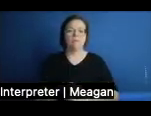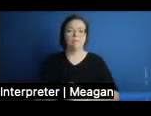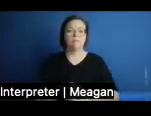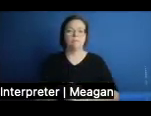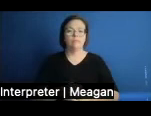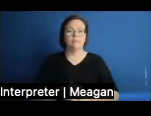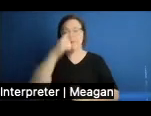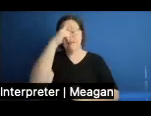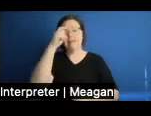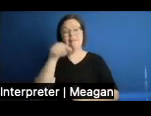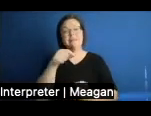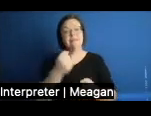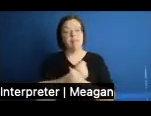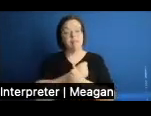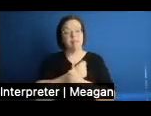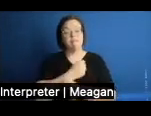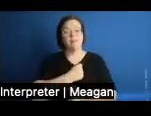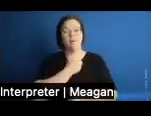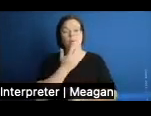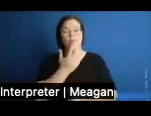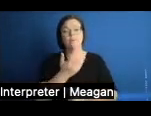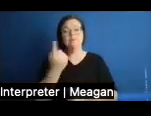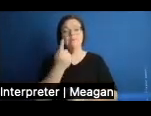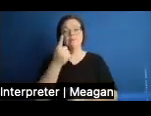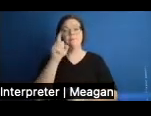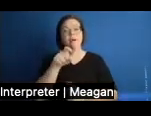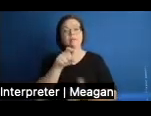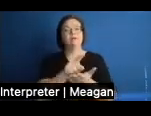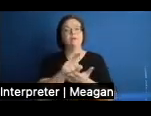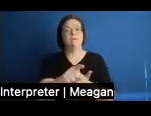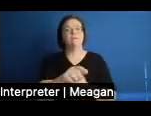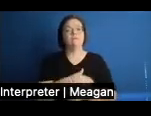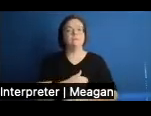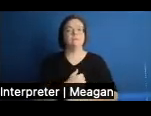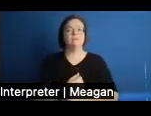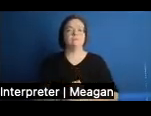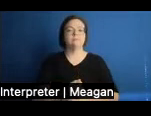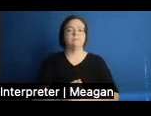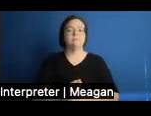Because this is a love poem. Something has to fall in love. That can be a person,